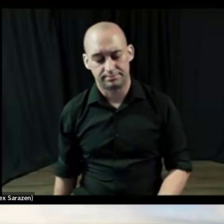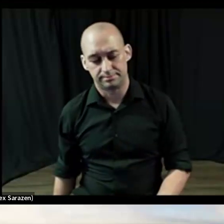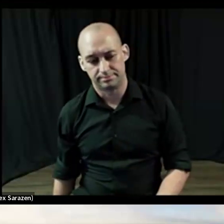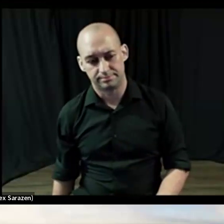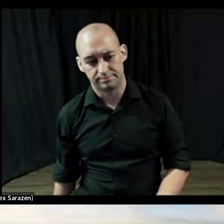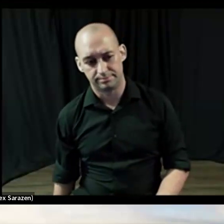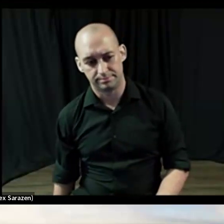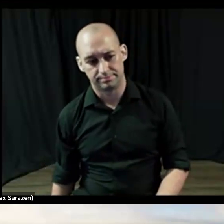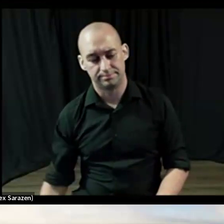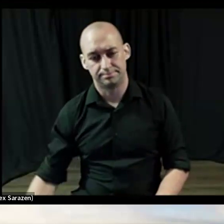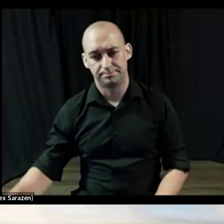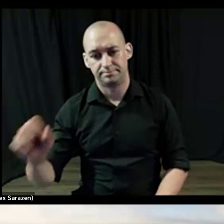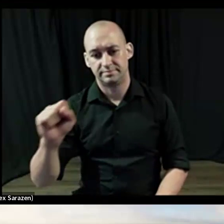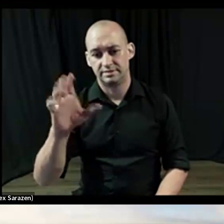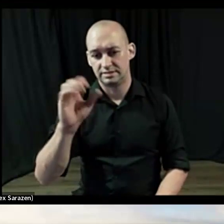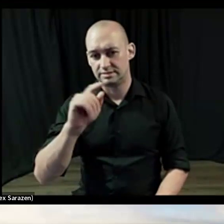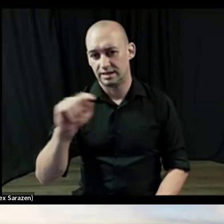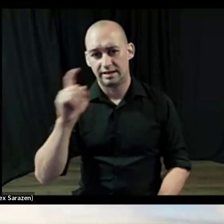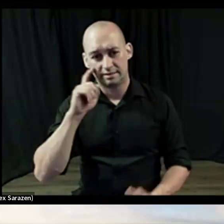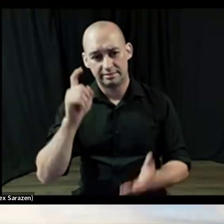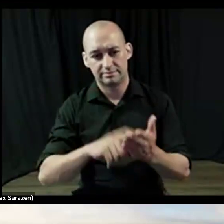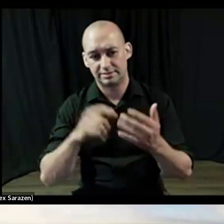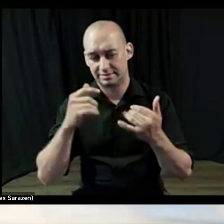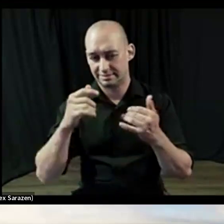And Scott. Noting that we're starting to run up against our time, and we want to continue